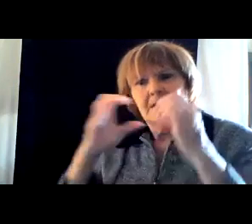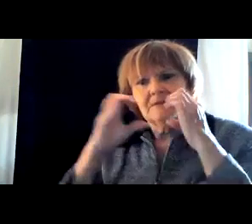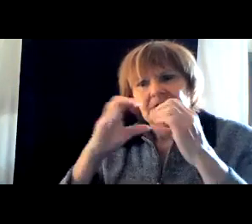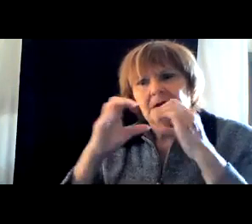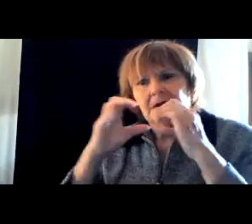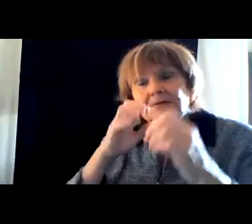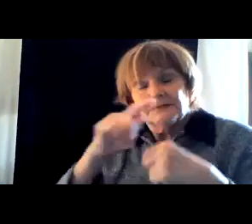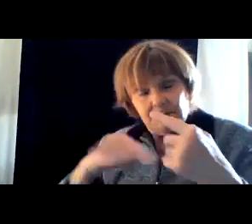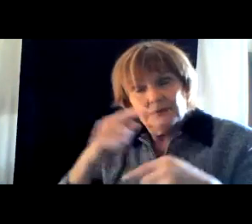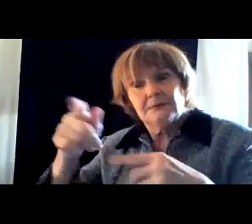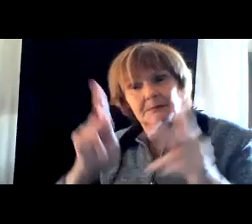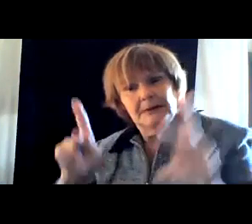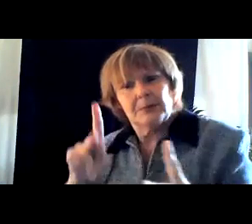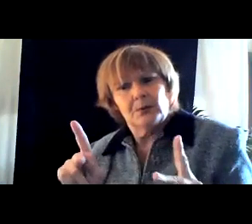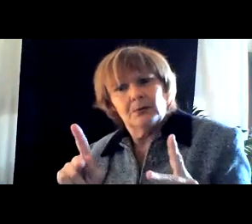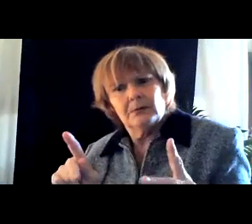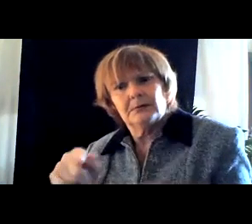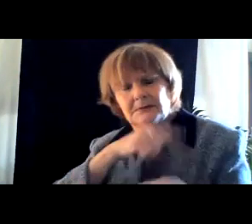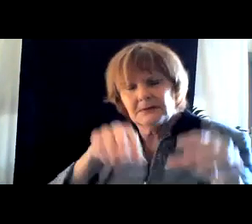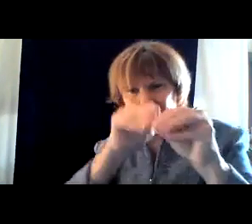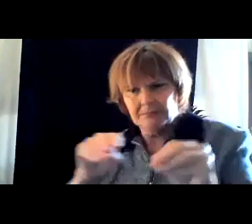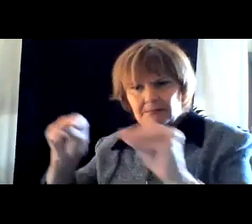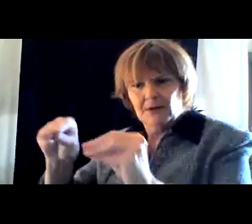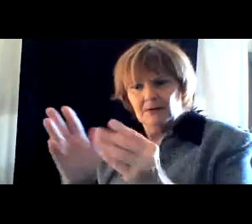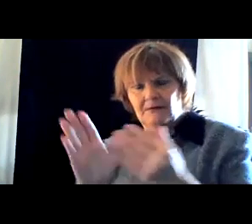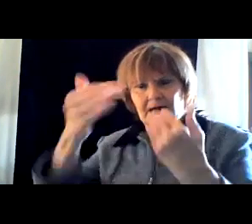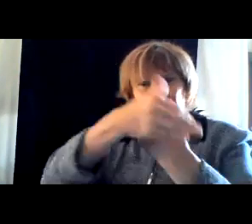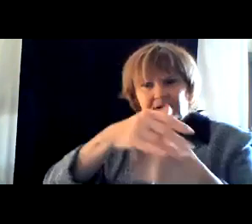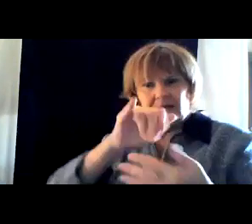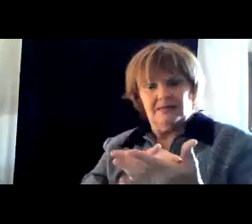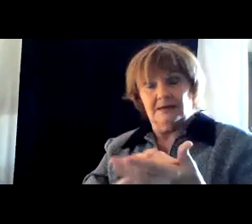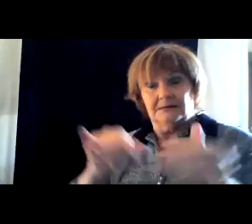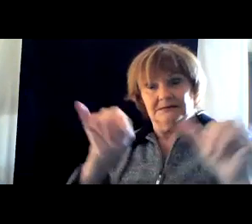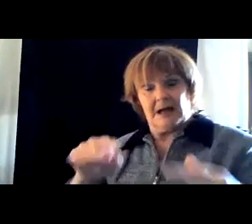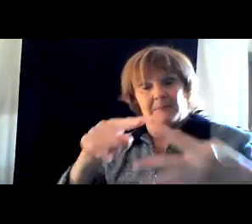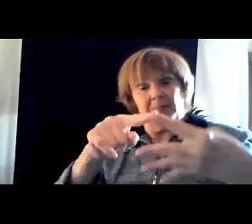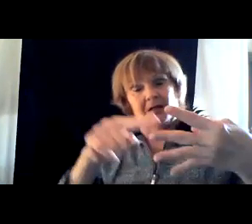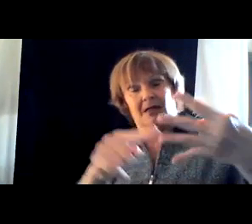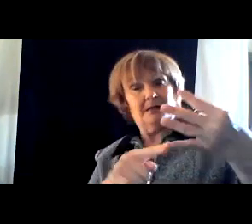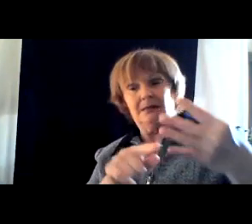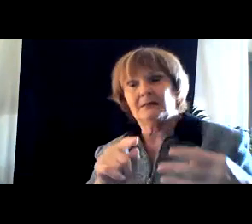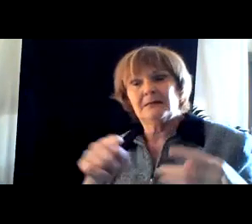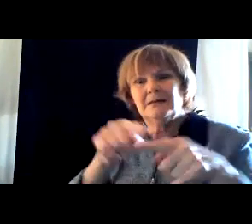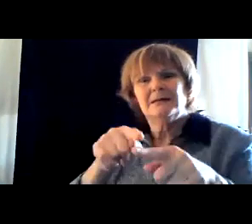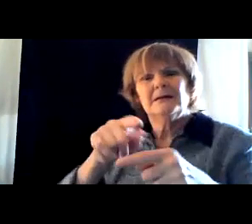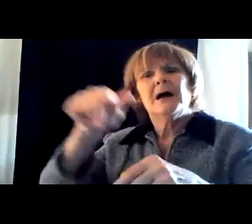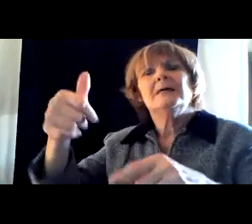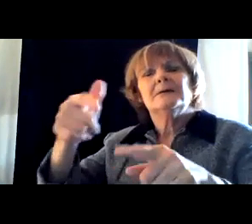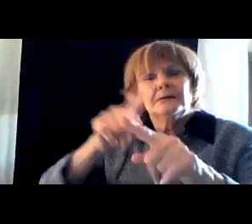So let's move outside the traditional organizations and places that we go to, to reach out to individuals with disabilities,